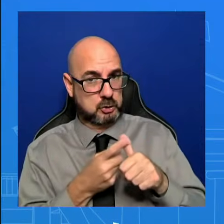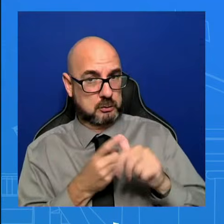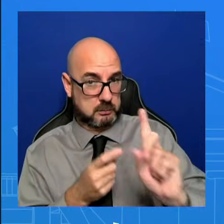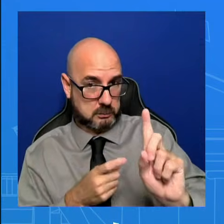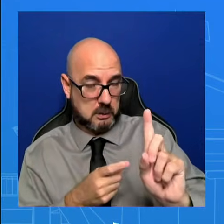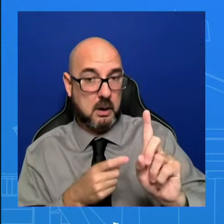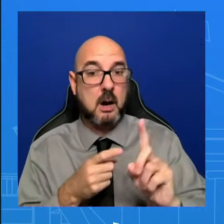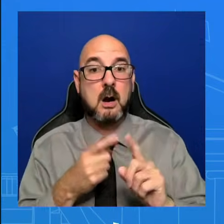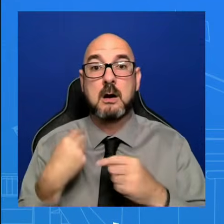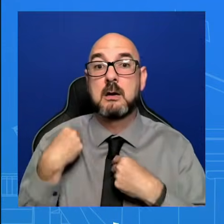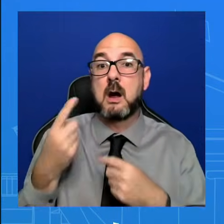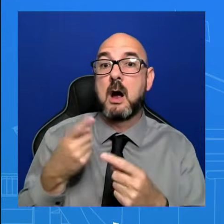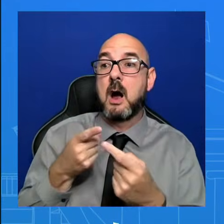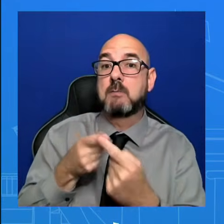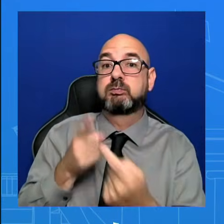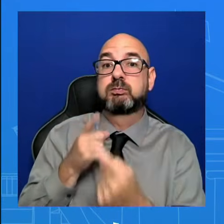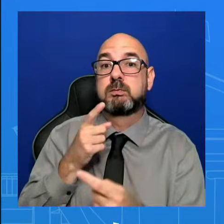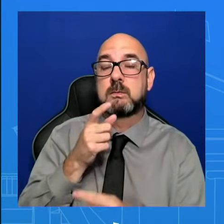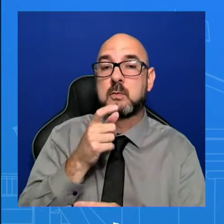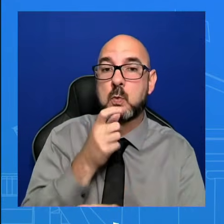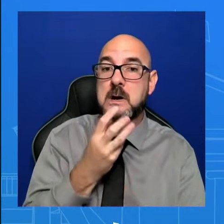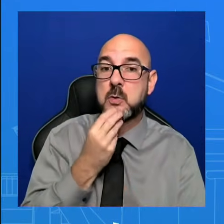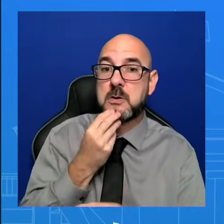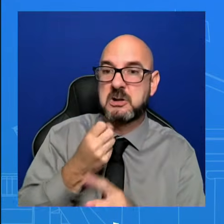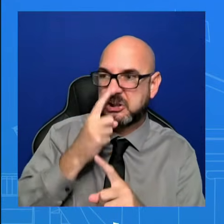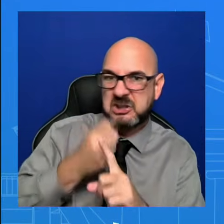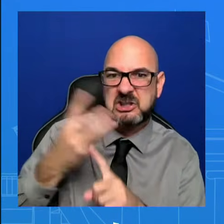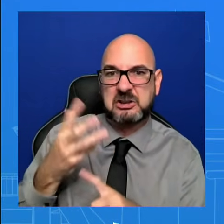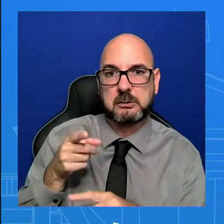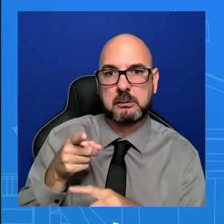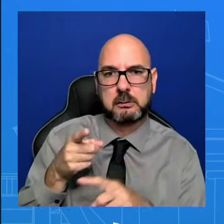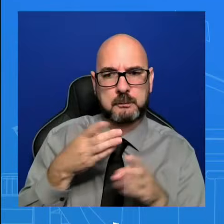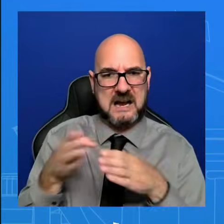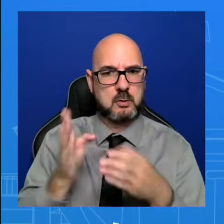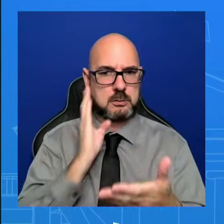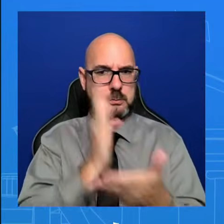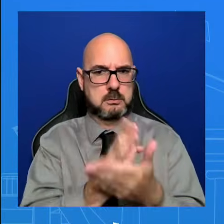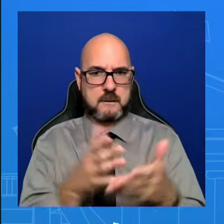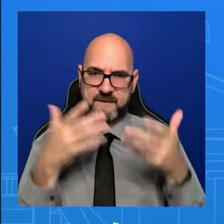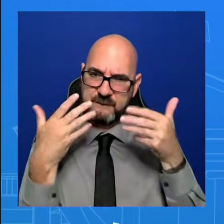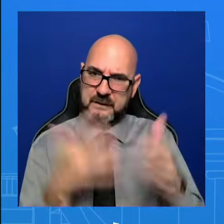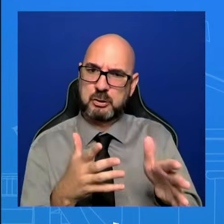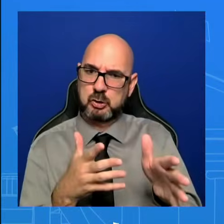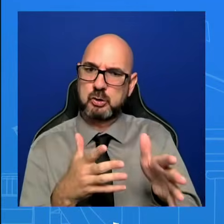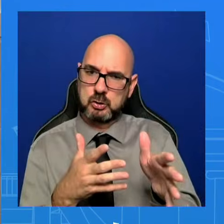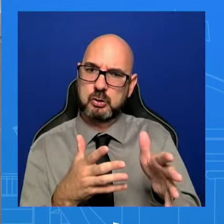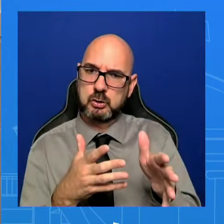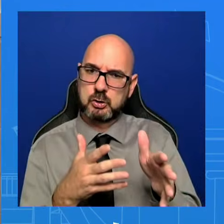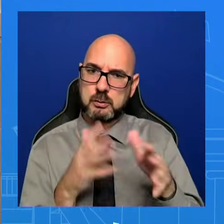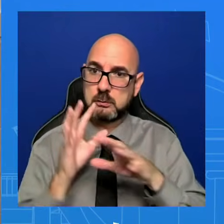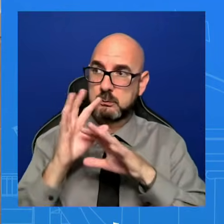Strategy to Counter Antisemitism, something that no other president did. No other president do -- The Press: In the time since, a school building on a --